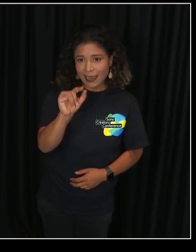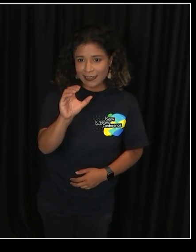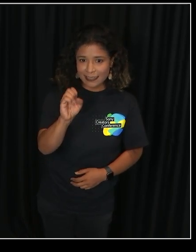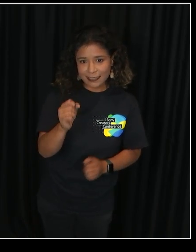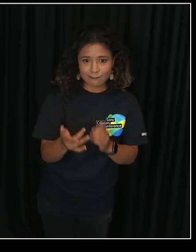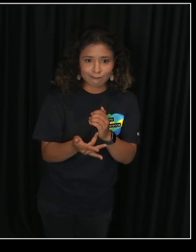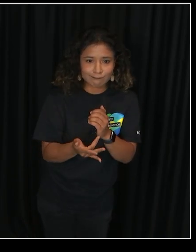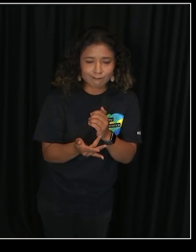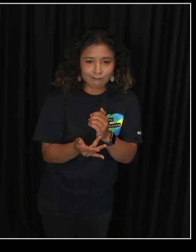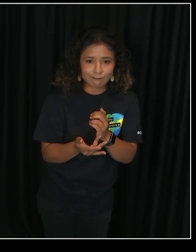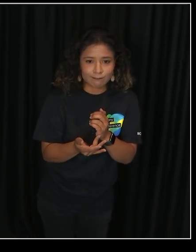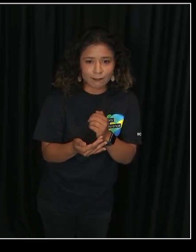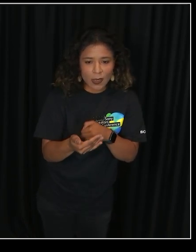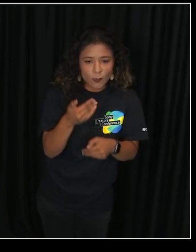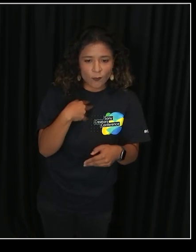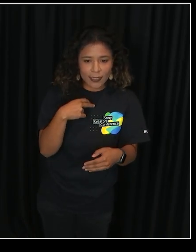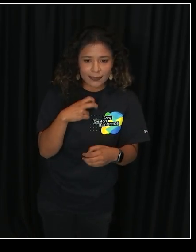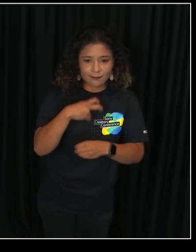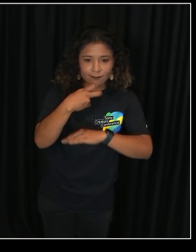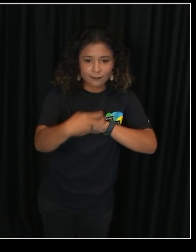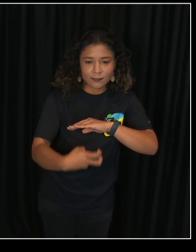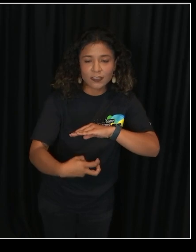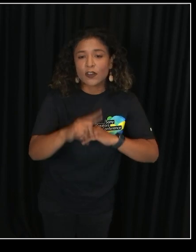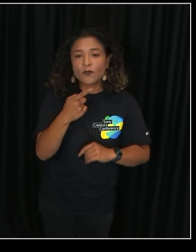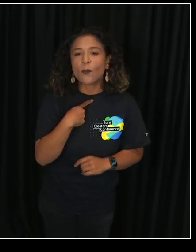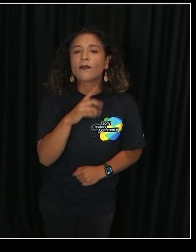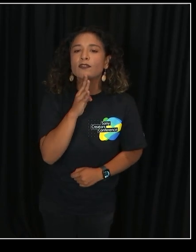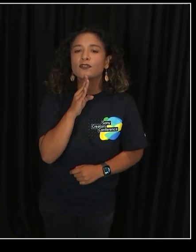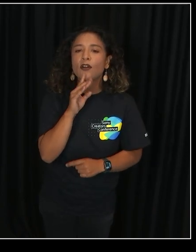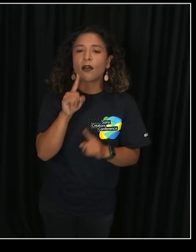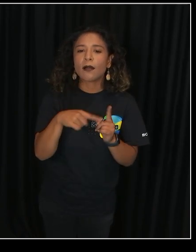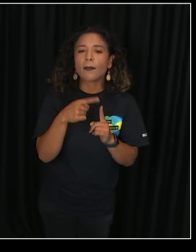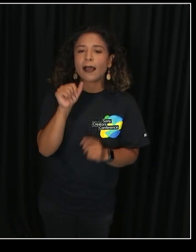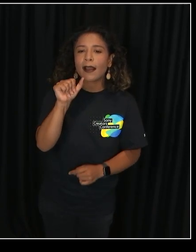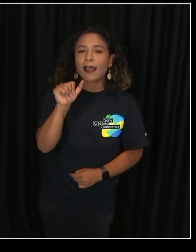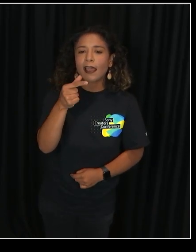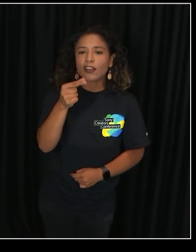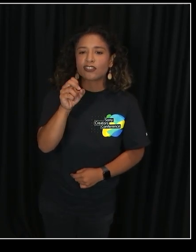Or before we do that, first we have to talk about what the agent can see from the other cars.